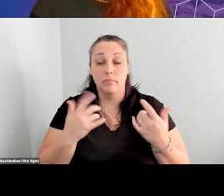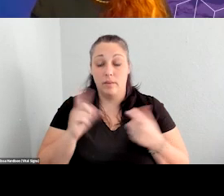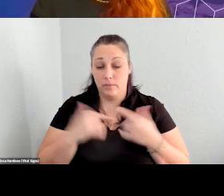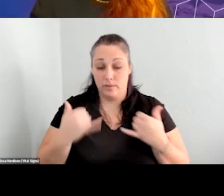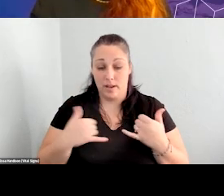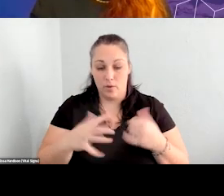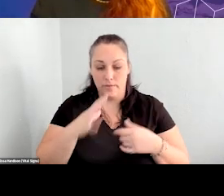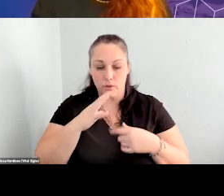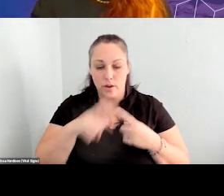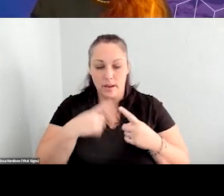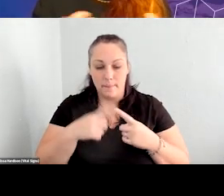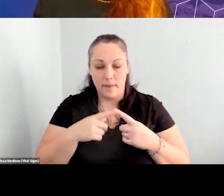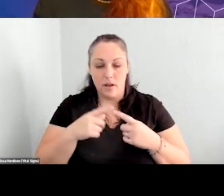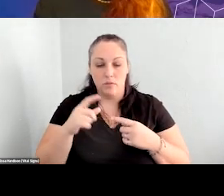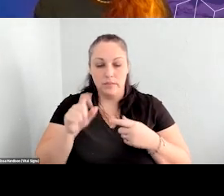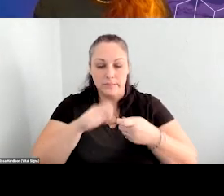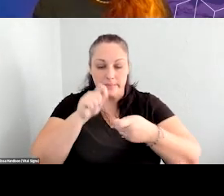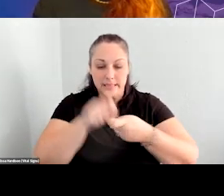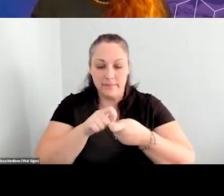of the four divisions under the Directorate of EDU.